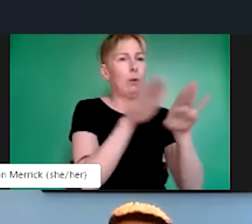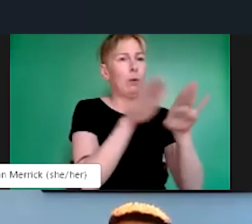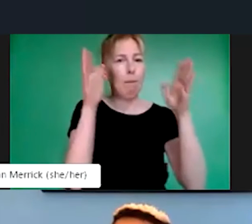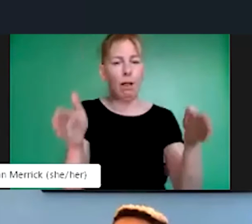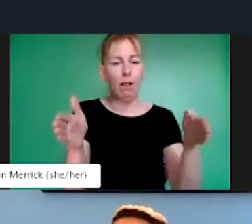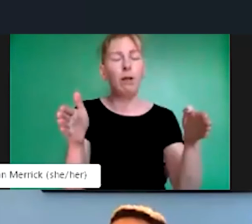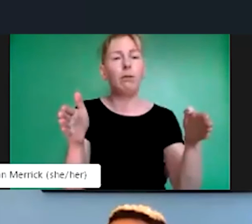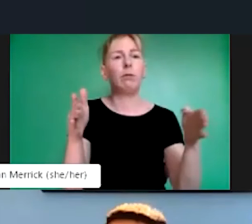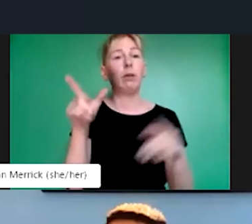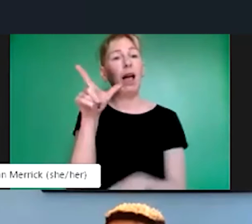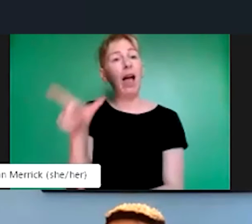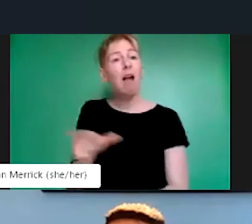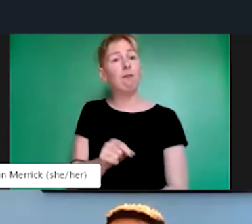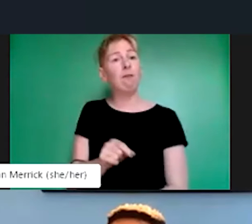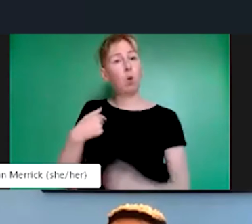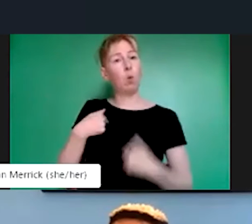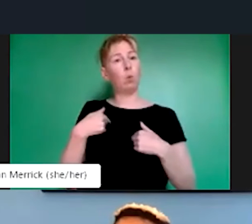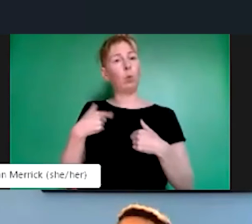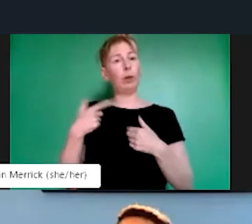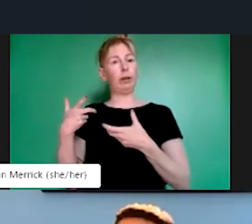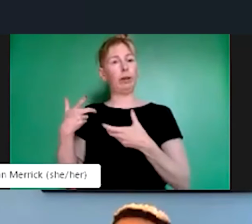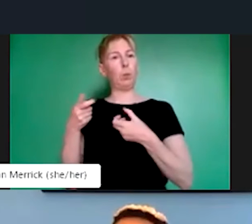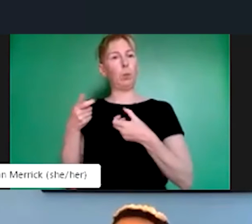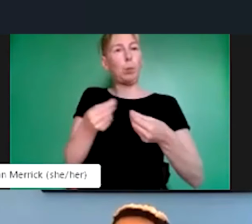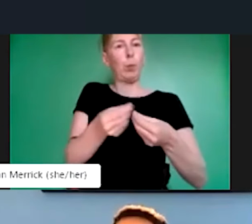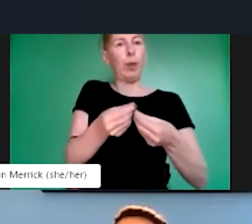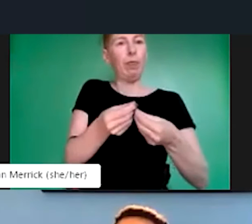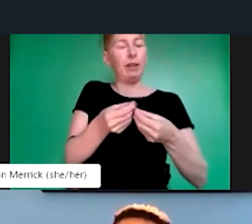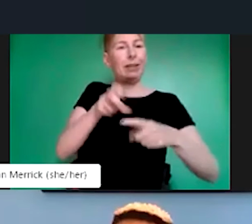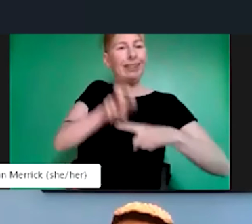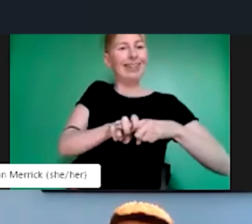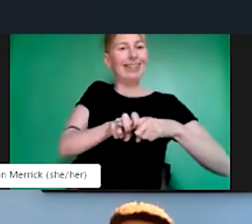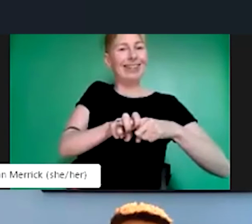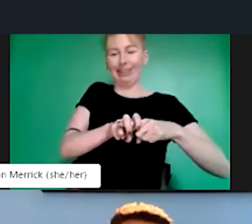we come with our seats, and there is no table; we gather in different ways.